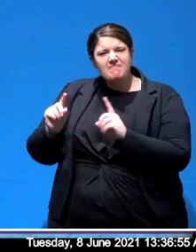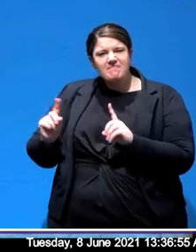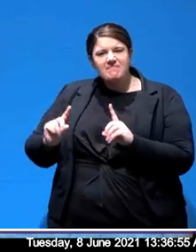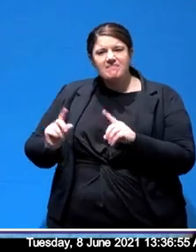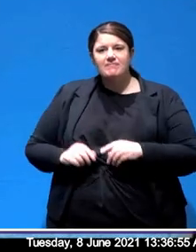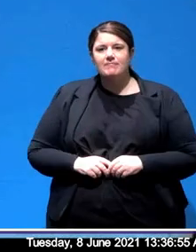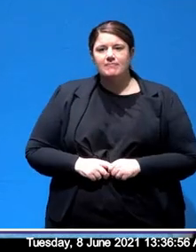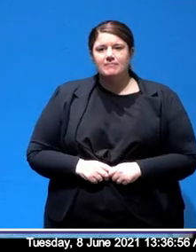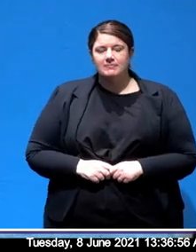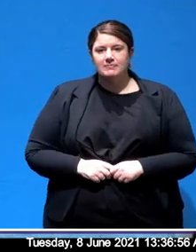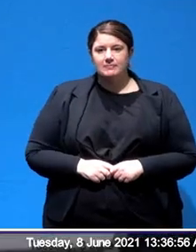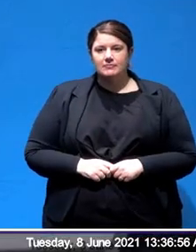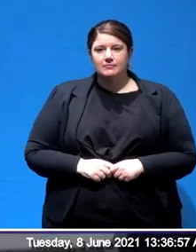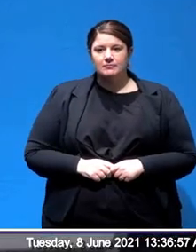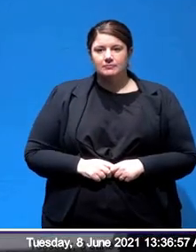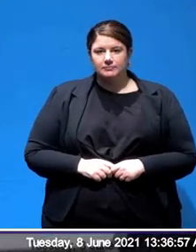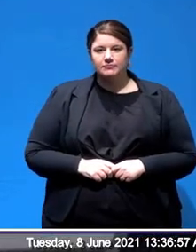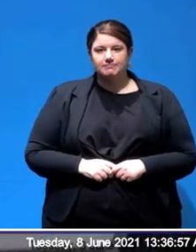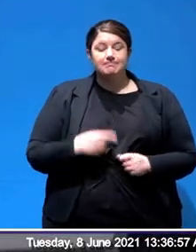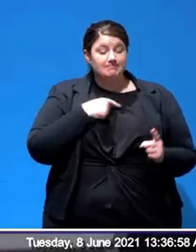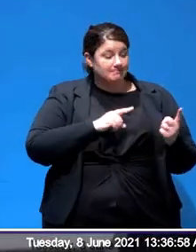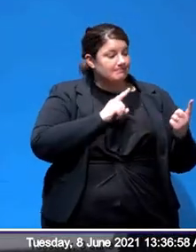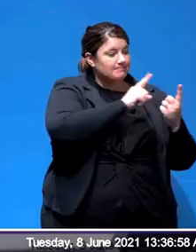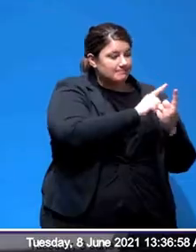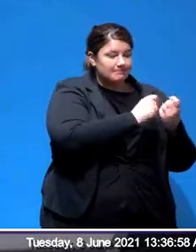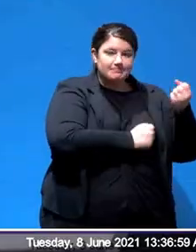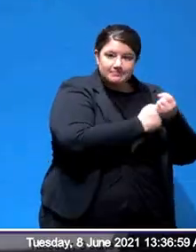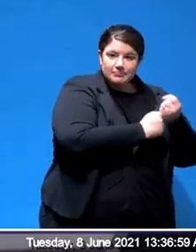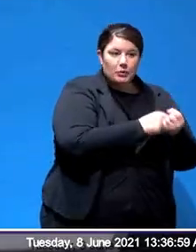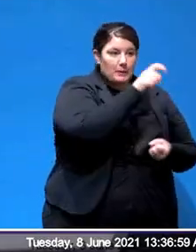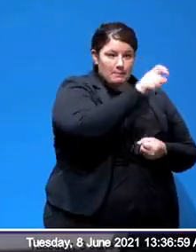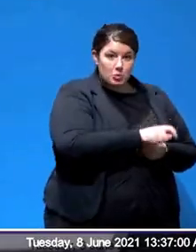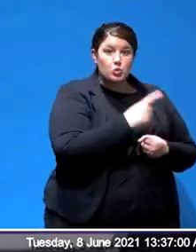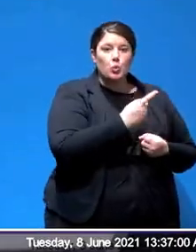The direct care and support of people in institutionalised care.